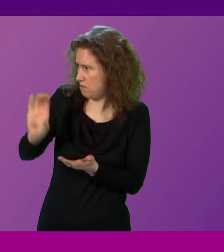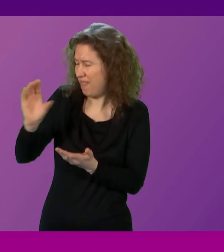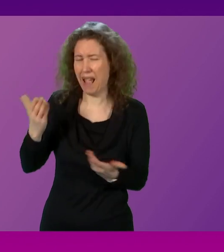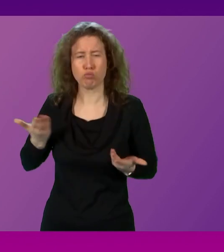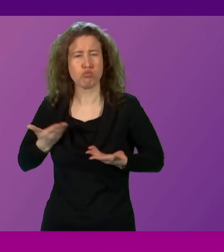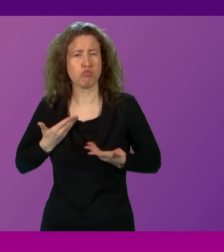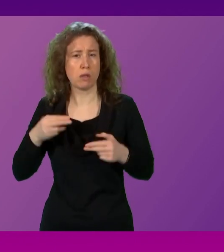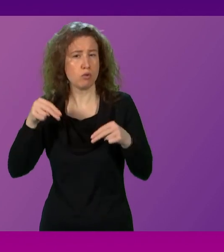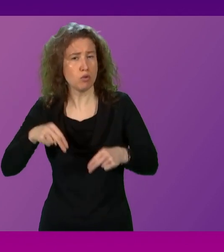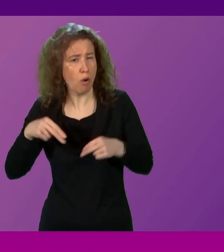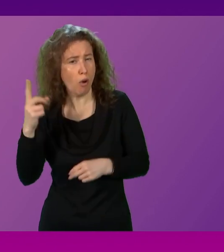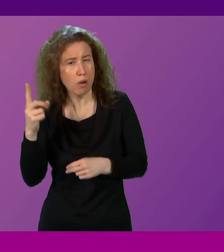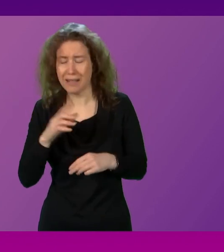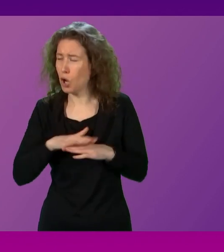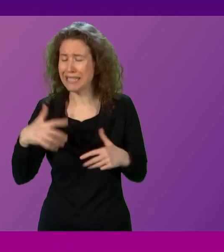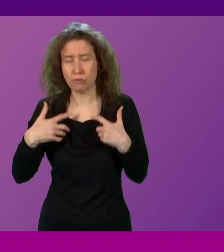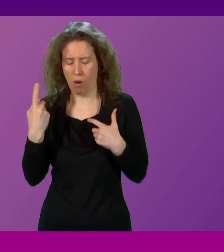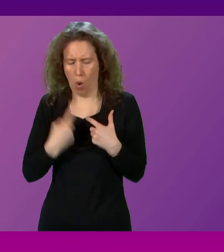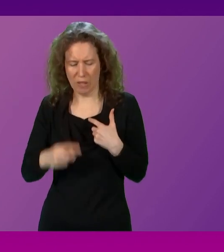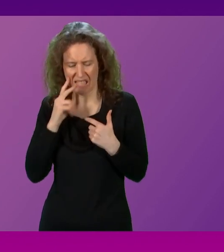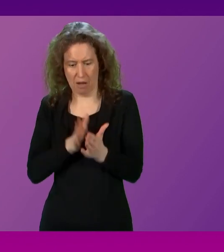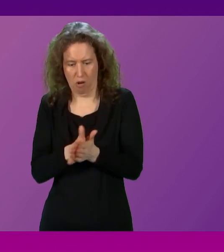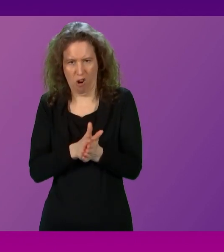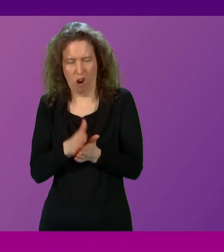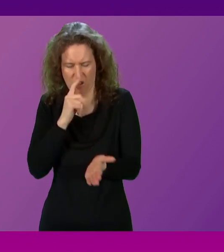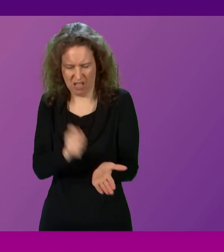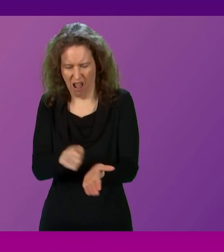welfare of the puppies, seeing them only as fashionable, marketable commodities?